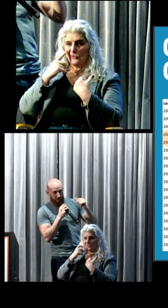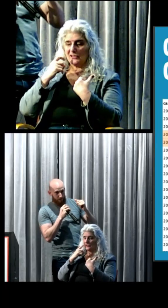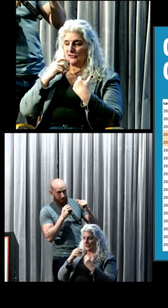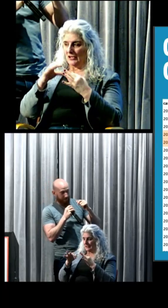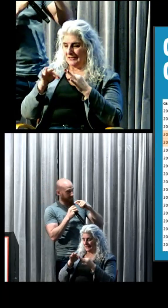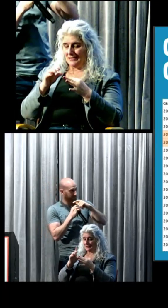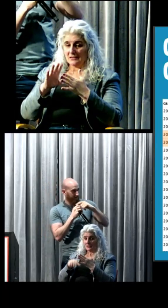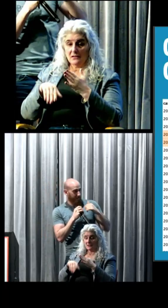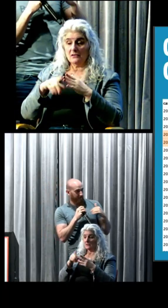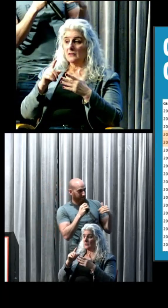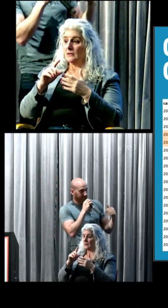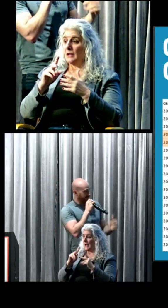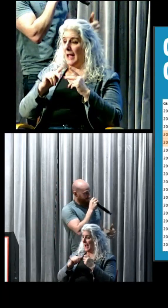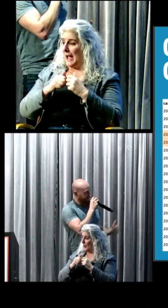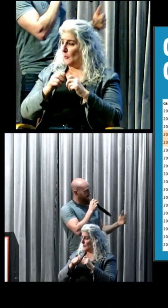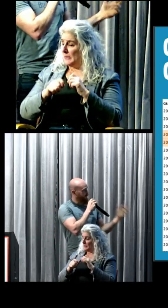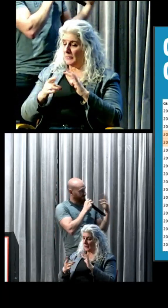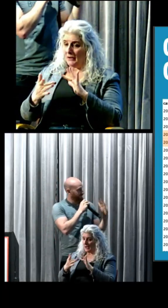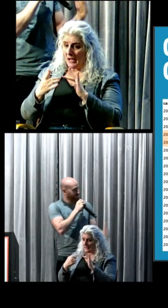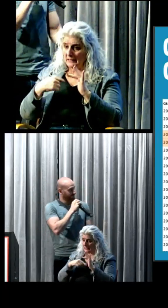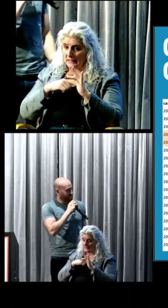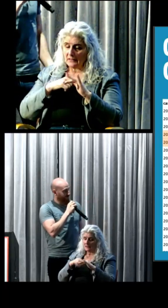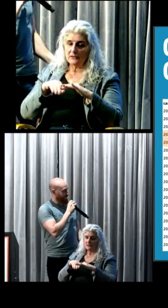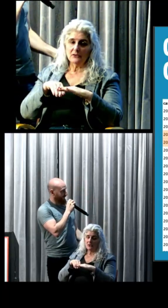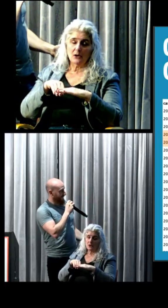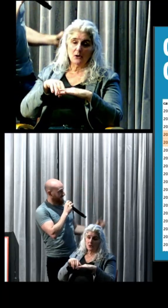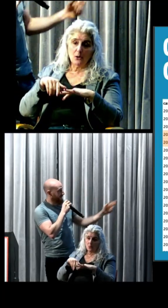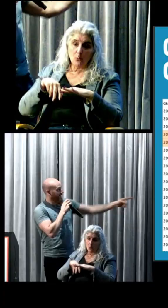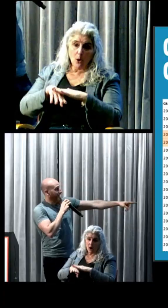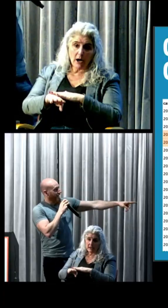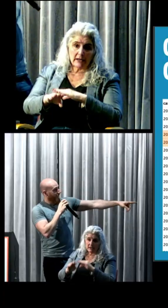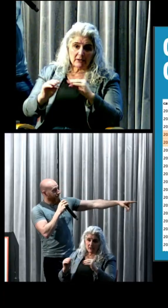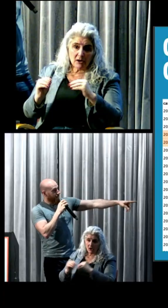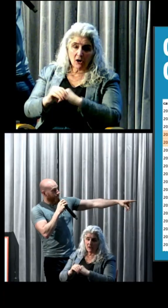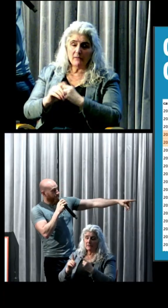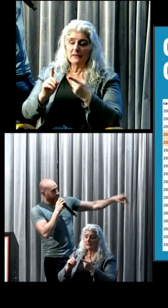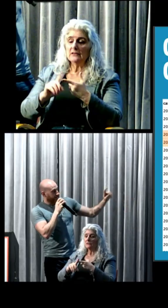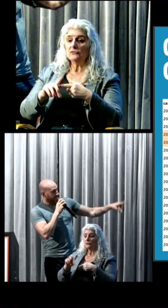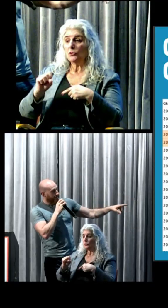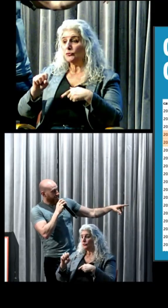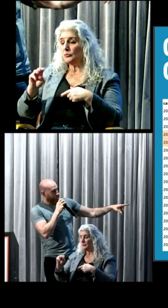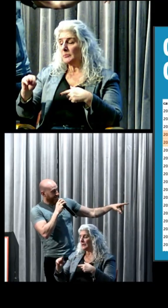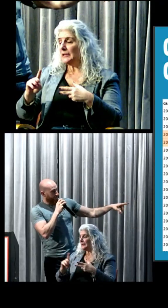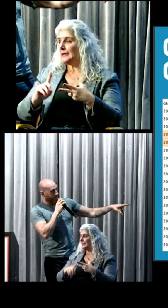It felt really wrong to disincentivize visitors from putting a hospital down. So I think that was the right decision.